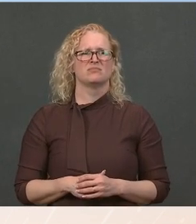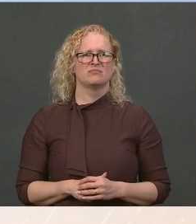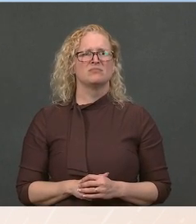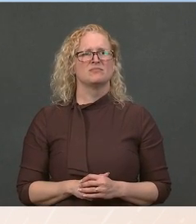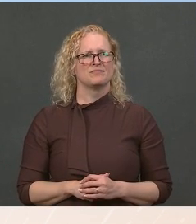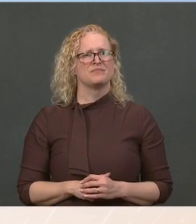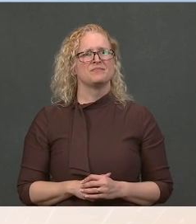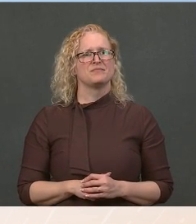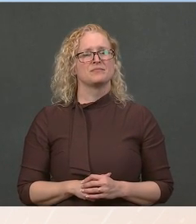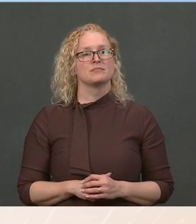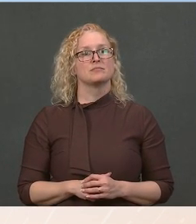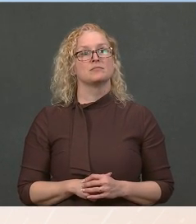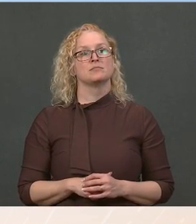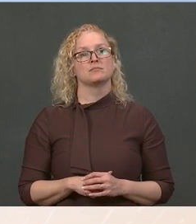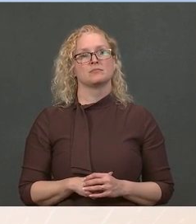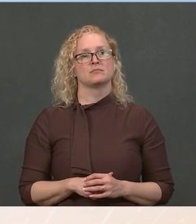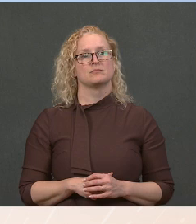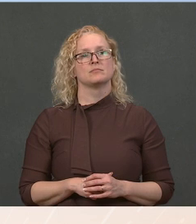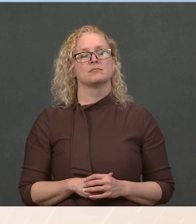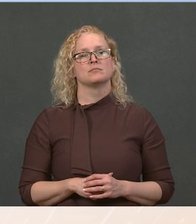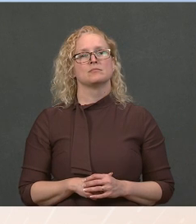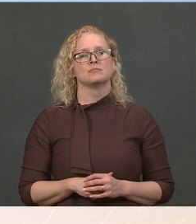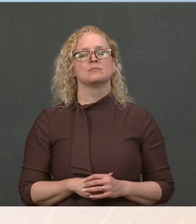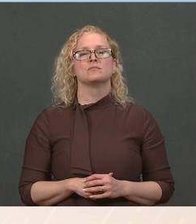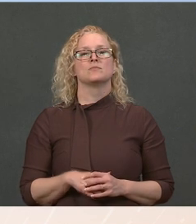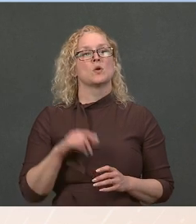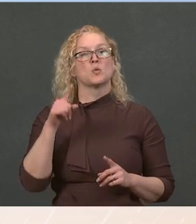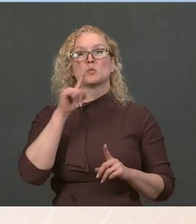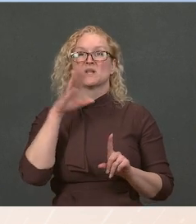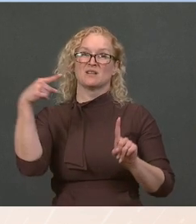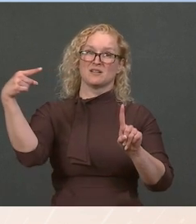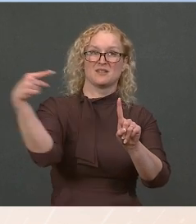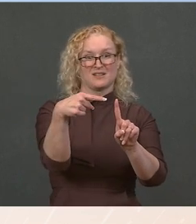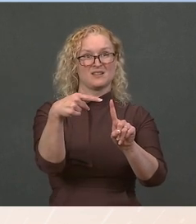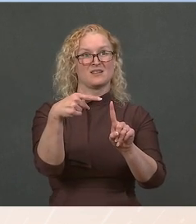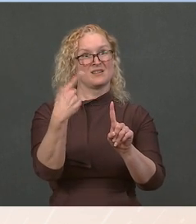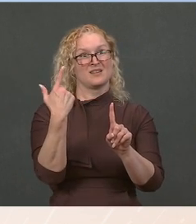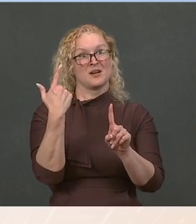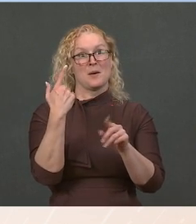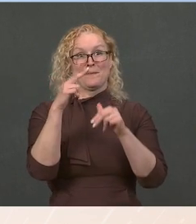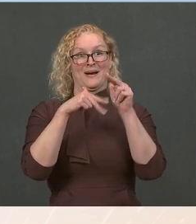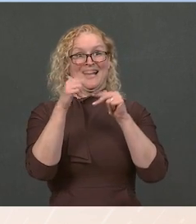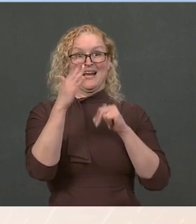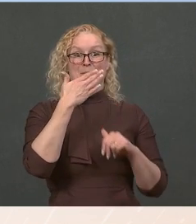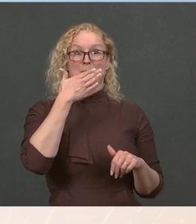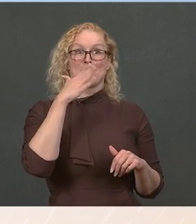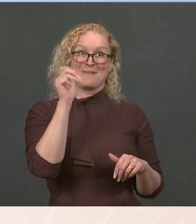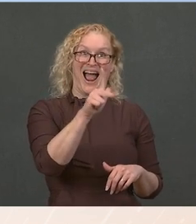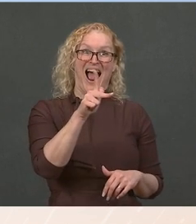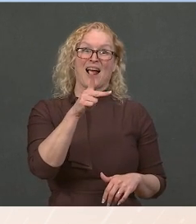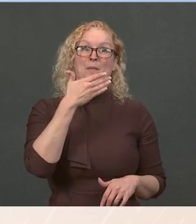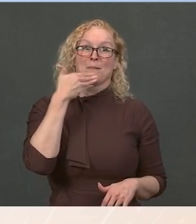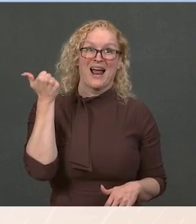to make for the Build Back Better Act is that 17 Nobel Prize winners in economics, as you've heard us say and the President say,